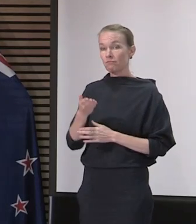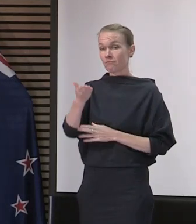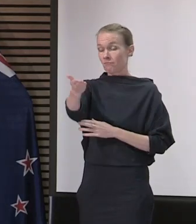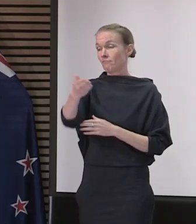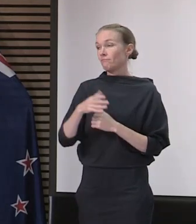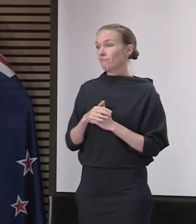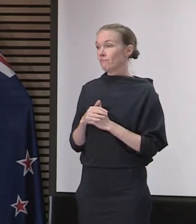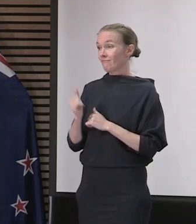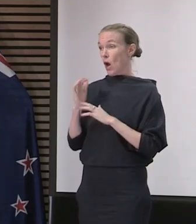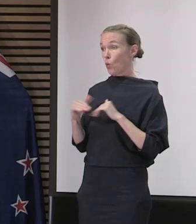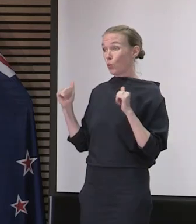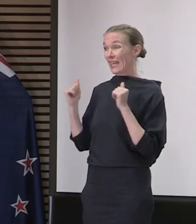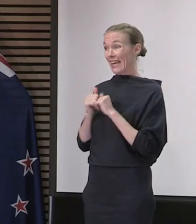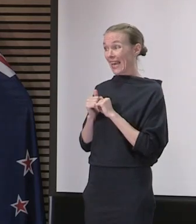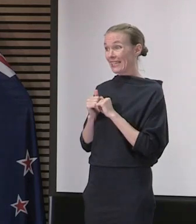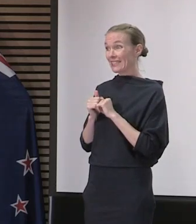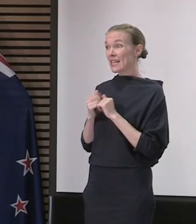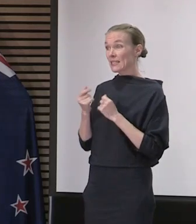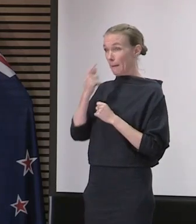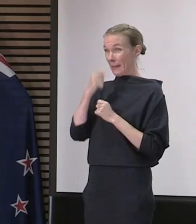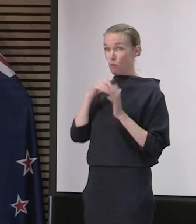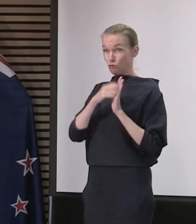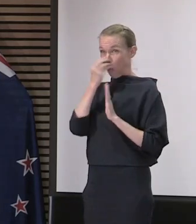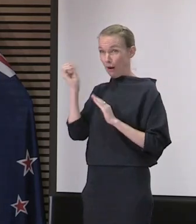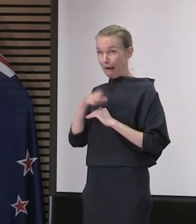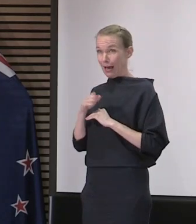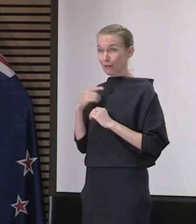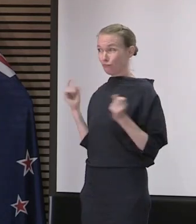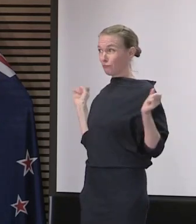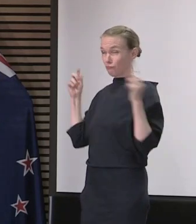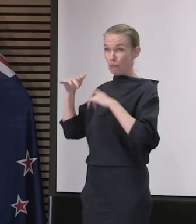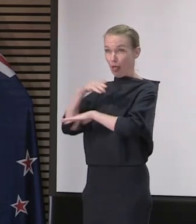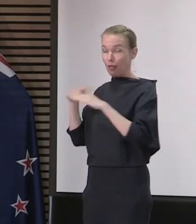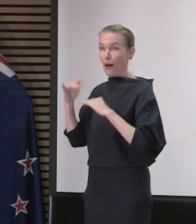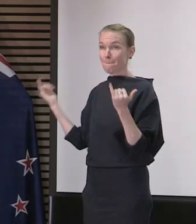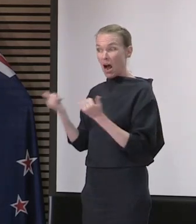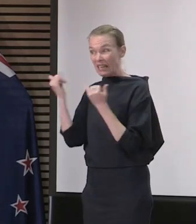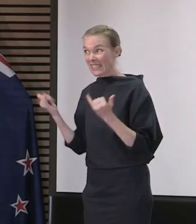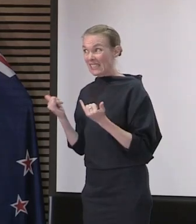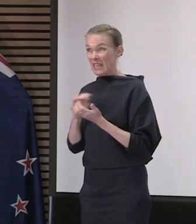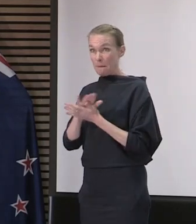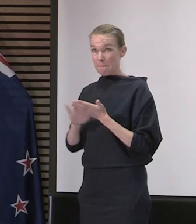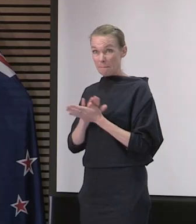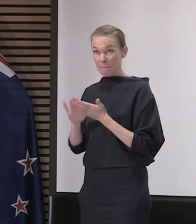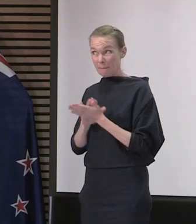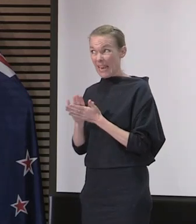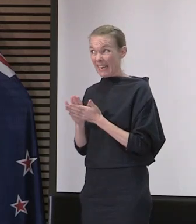To the people that partied over the weekend, do they